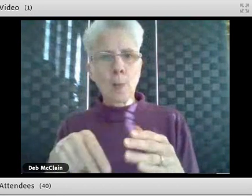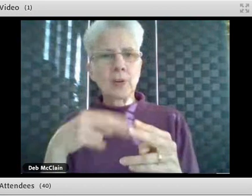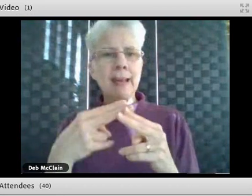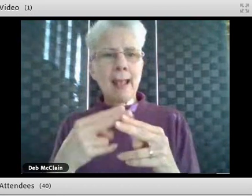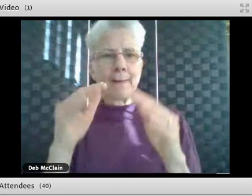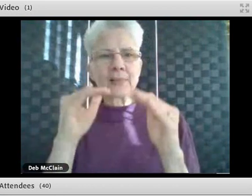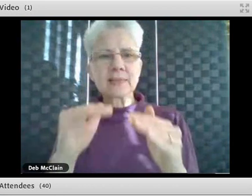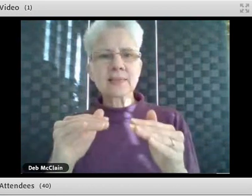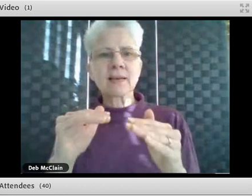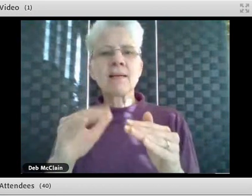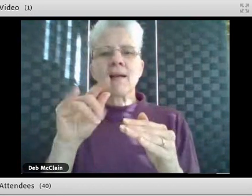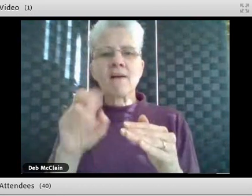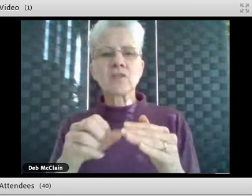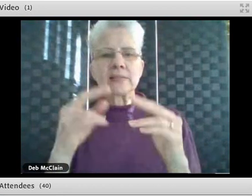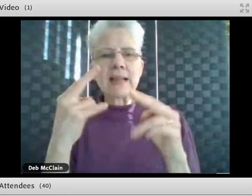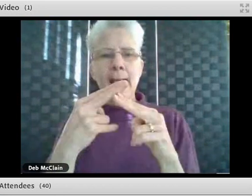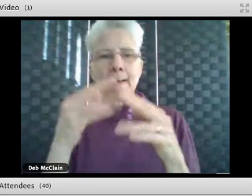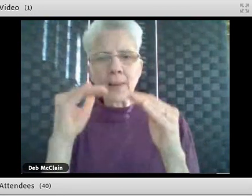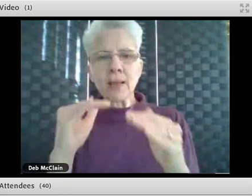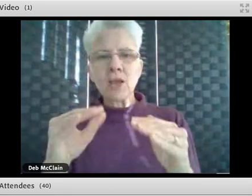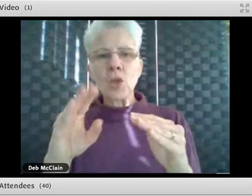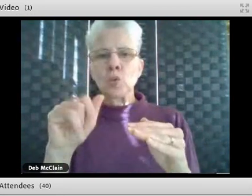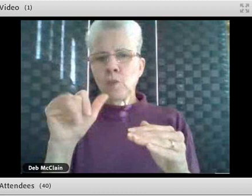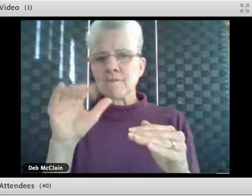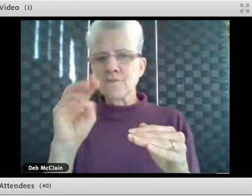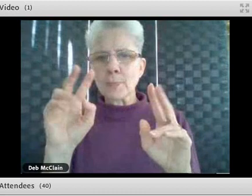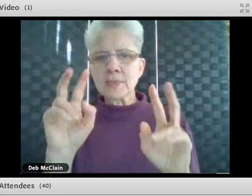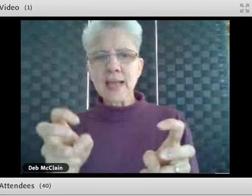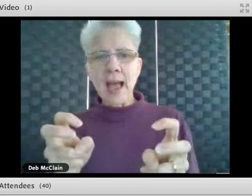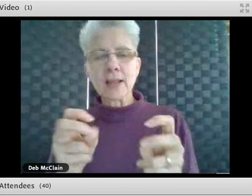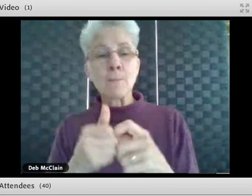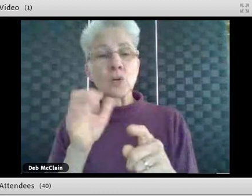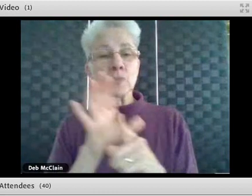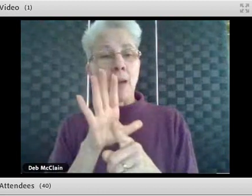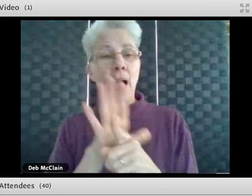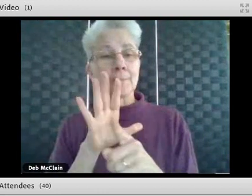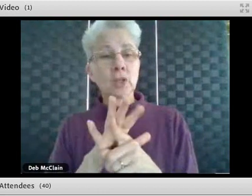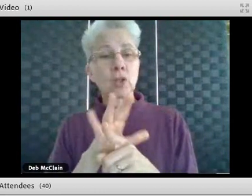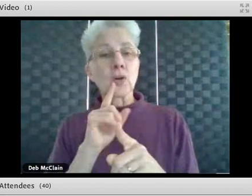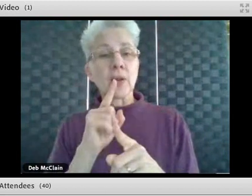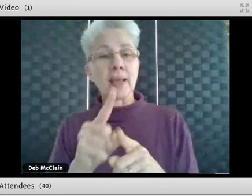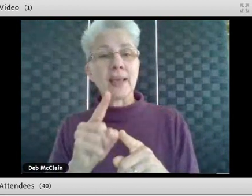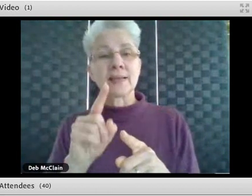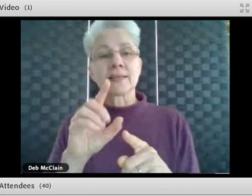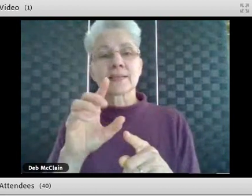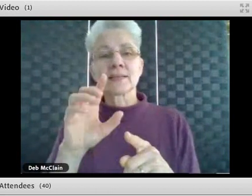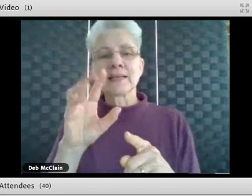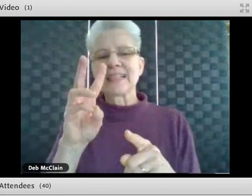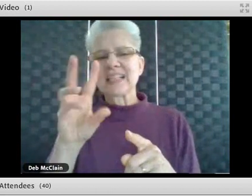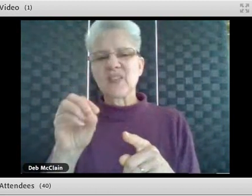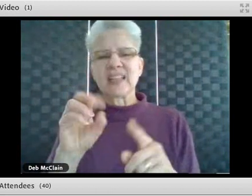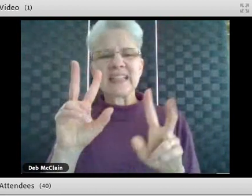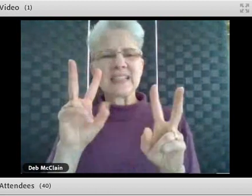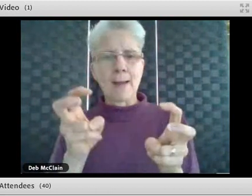uniform-title subject, and so forth. The more popular -- the most popular field, 650 for topical subjects.